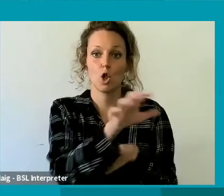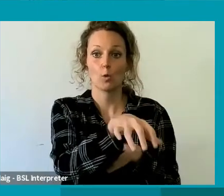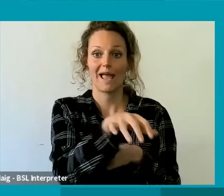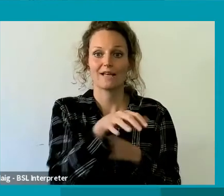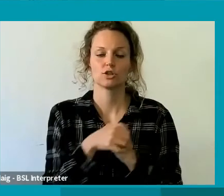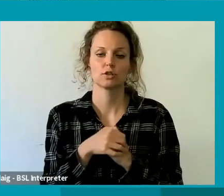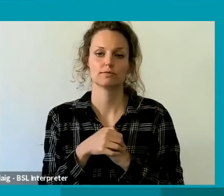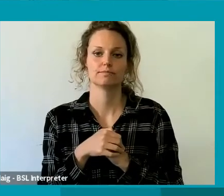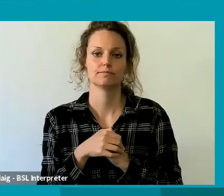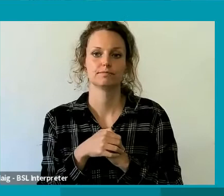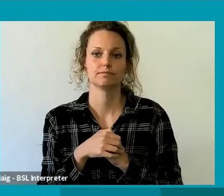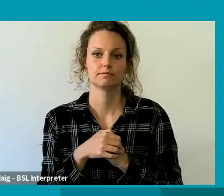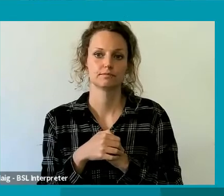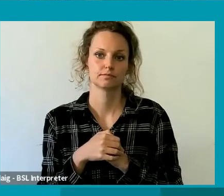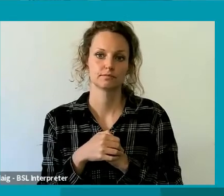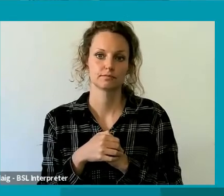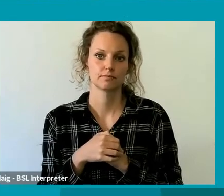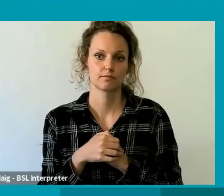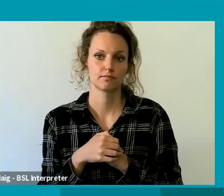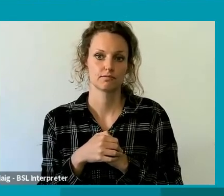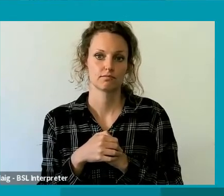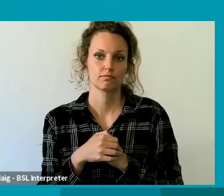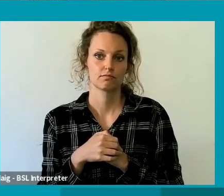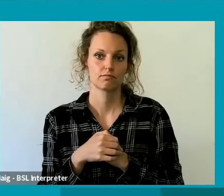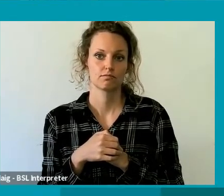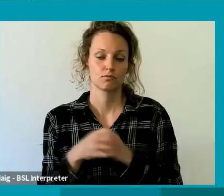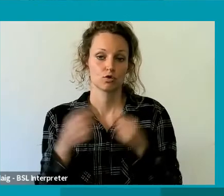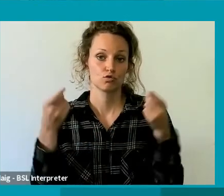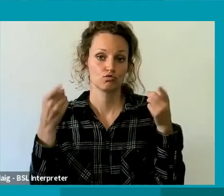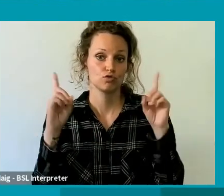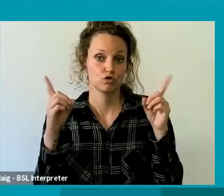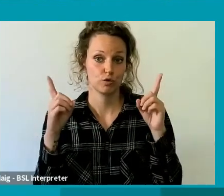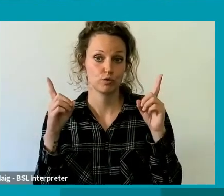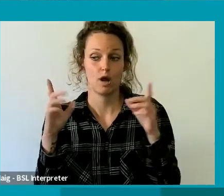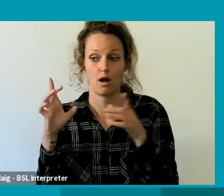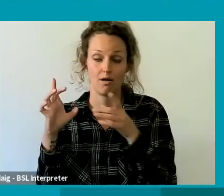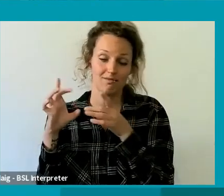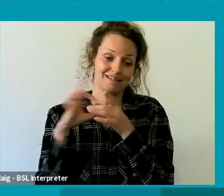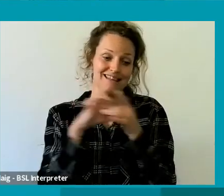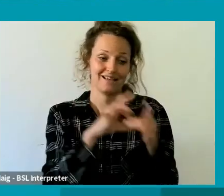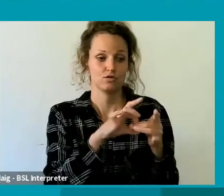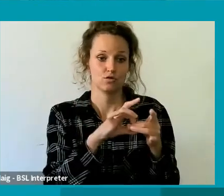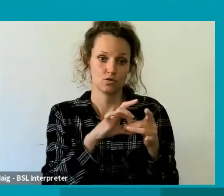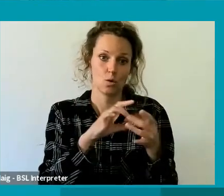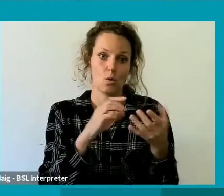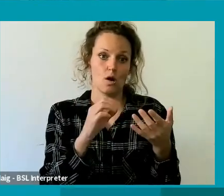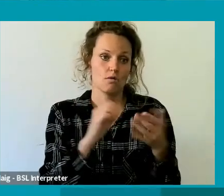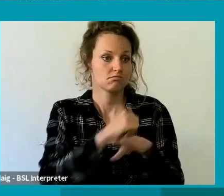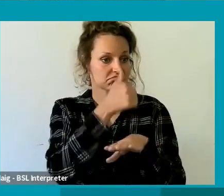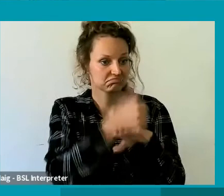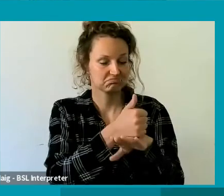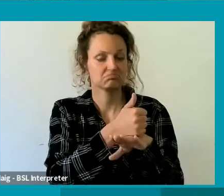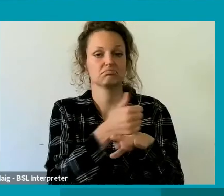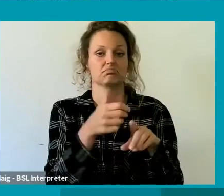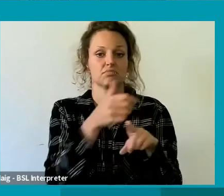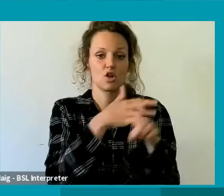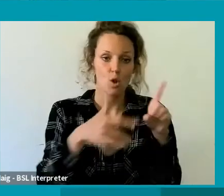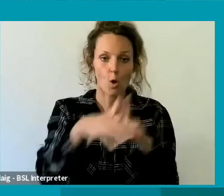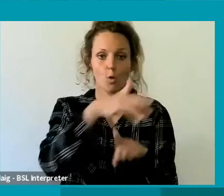employers are looking for individuals based on their industry sector. Based on the location, by populating your LinkedIn profile with these,